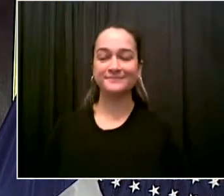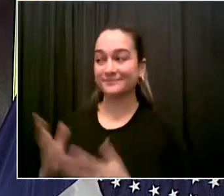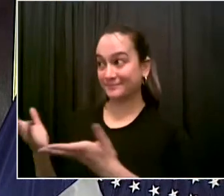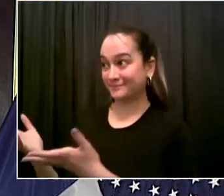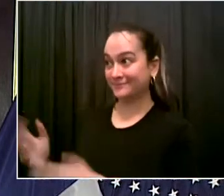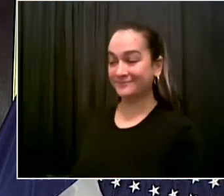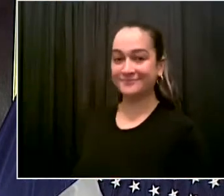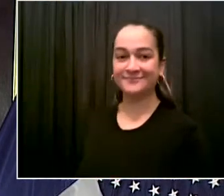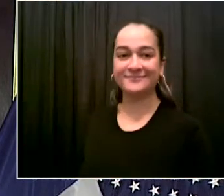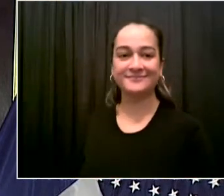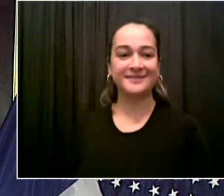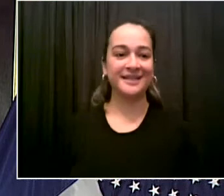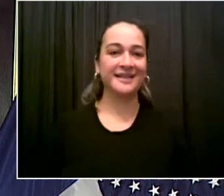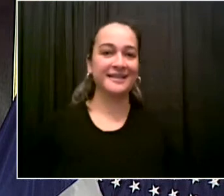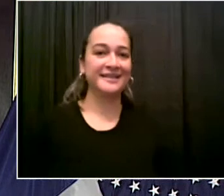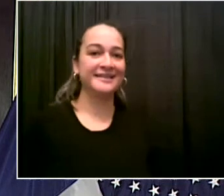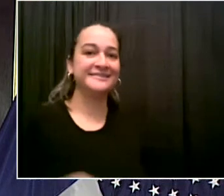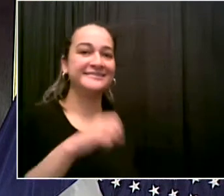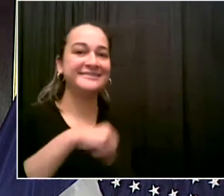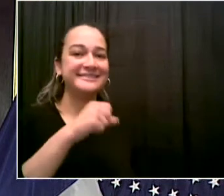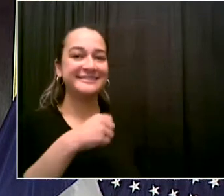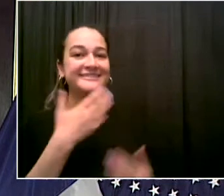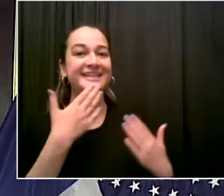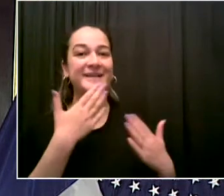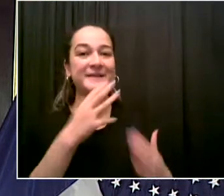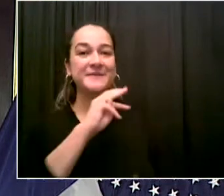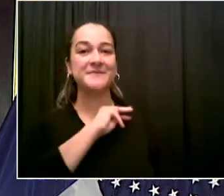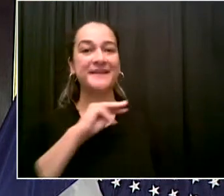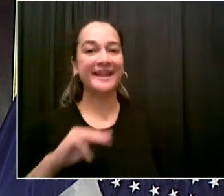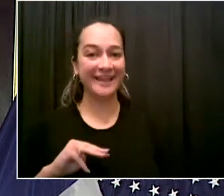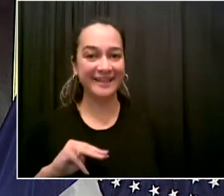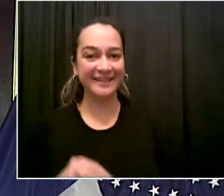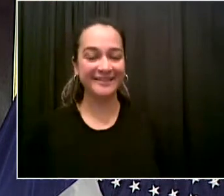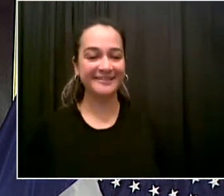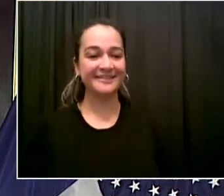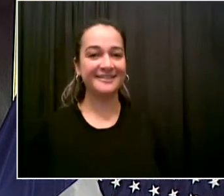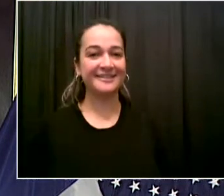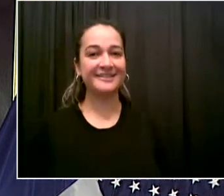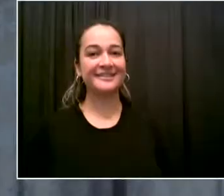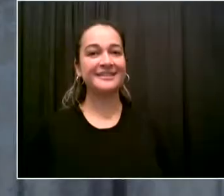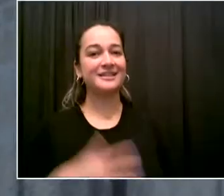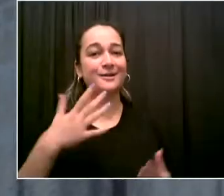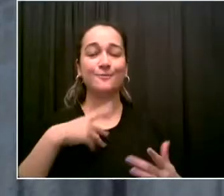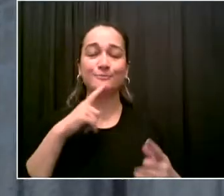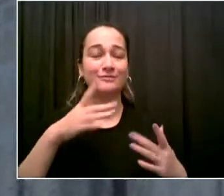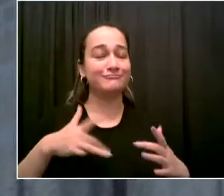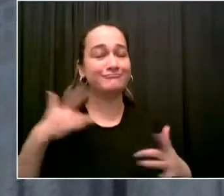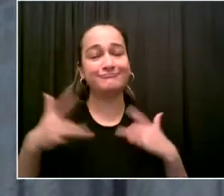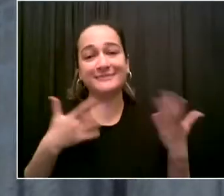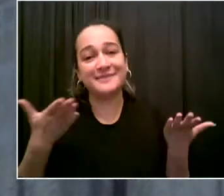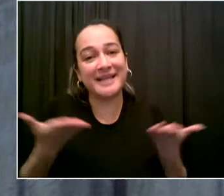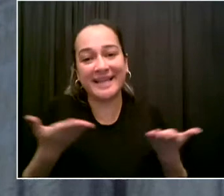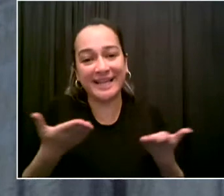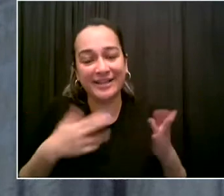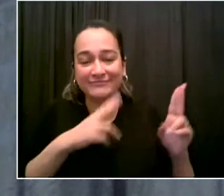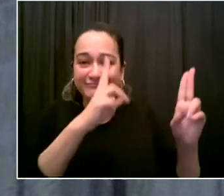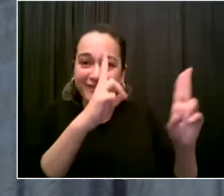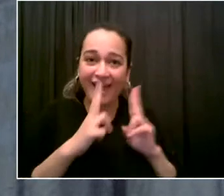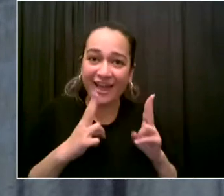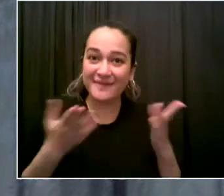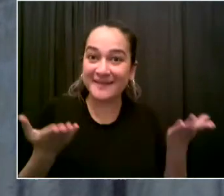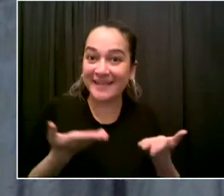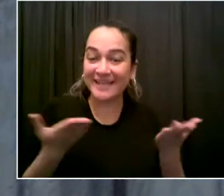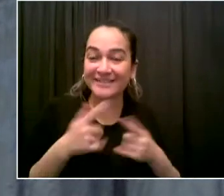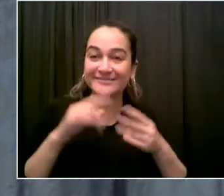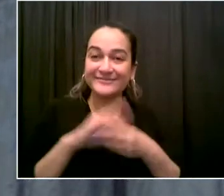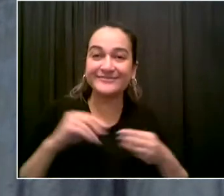PESTANA .